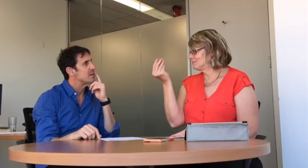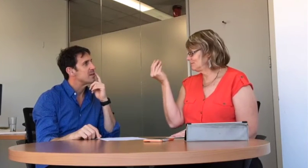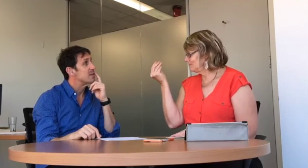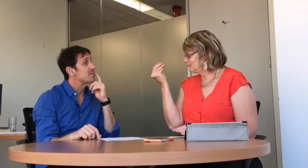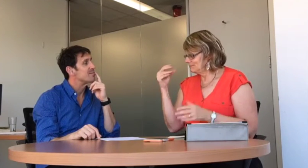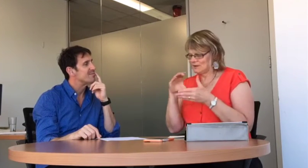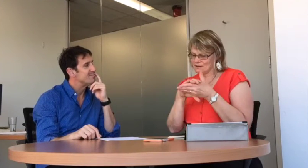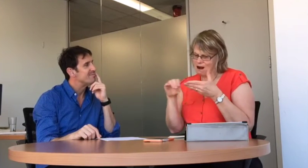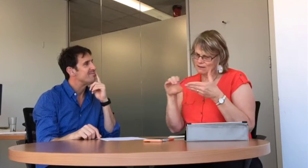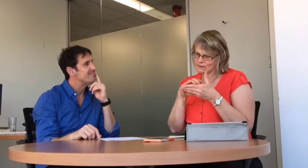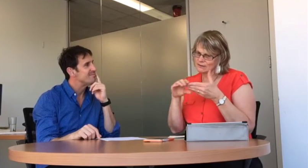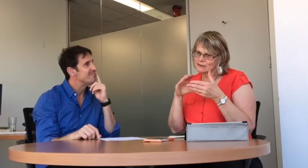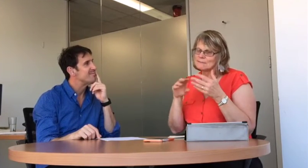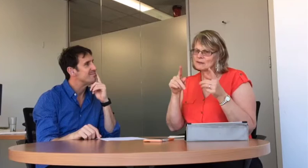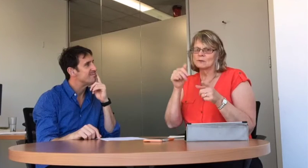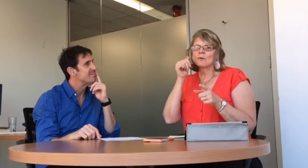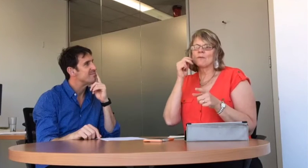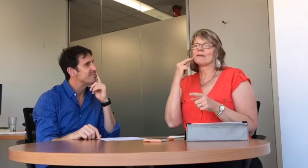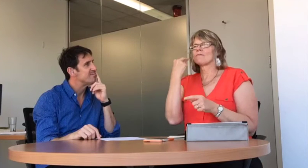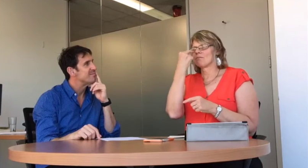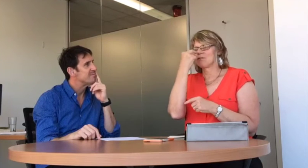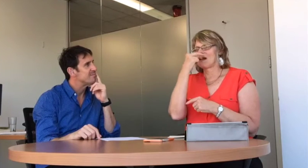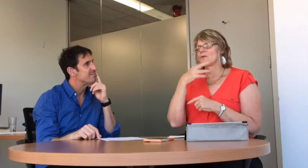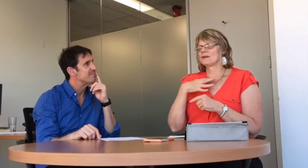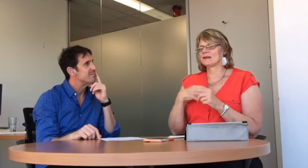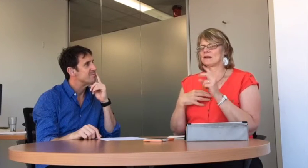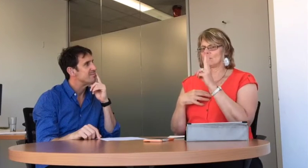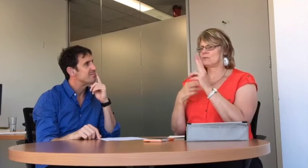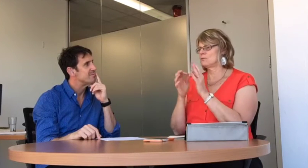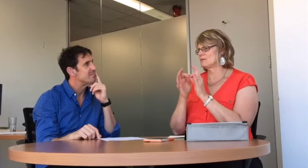Well clearly, the biggest issue is money, the dollars.